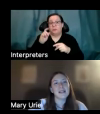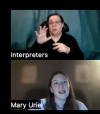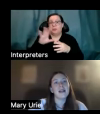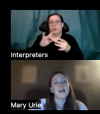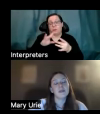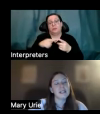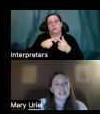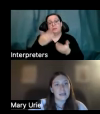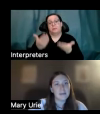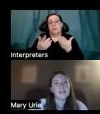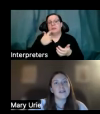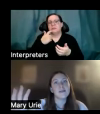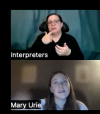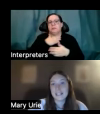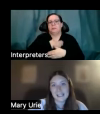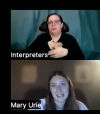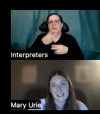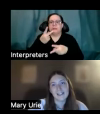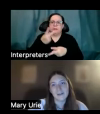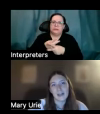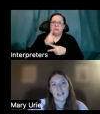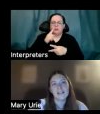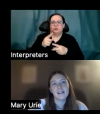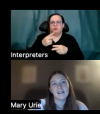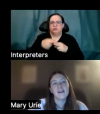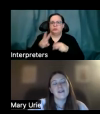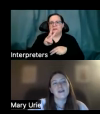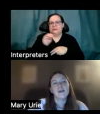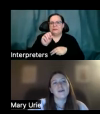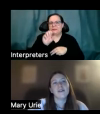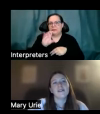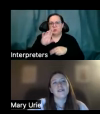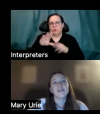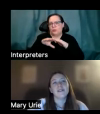say, please keep it to 60 seconds or less. So when you're